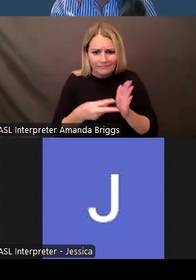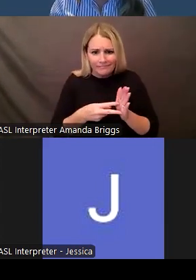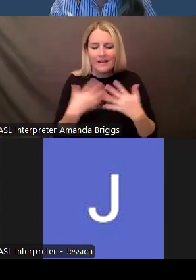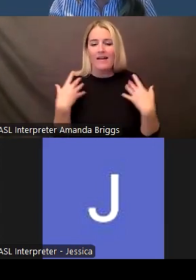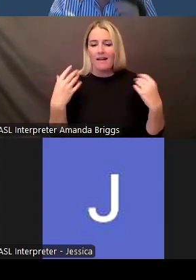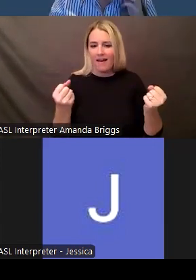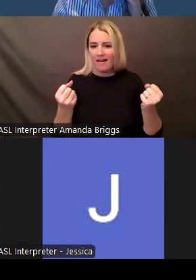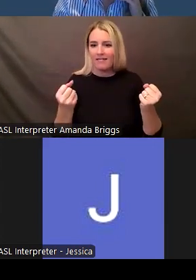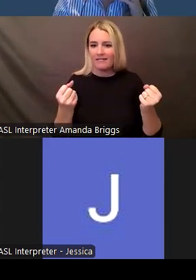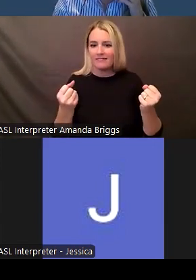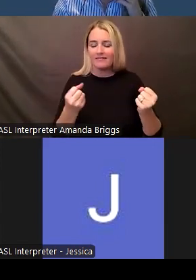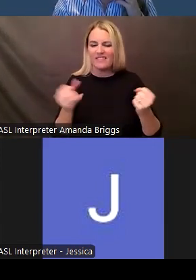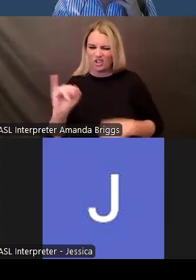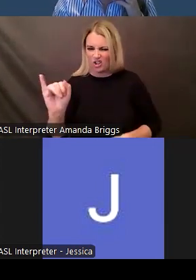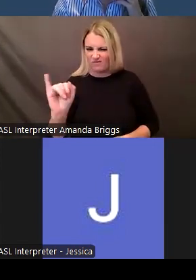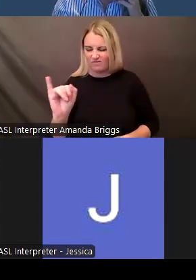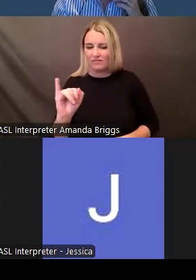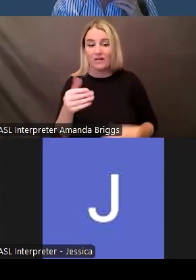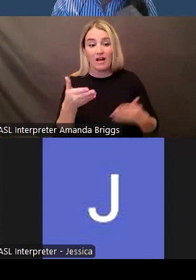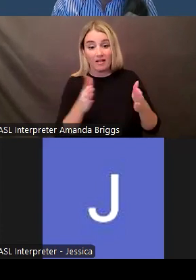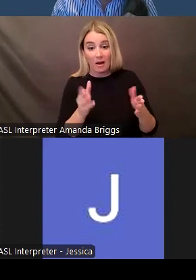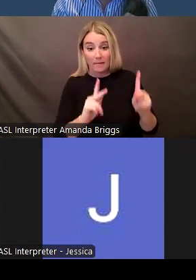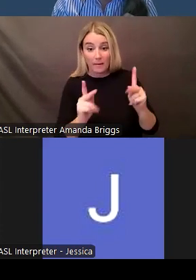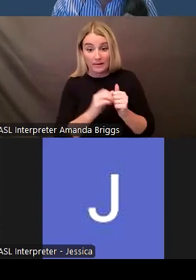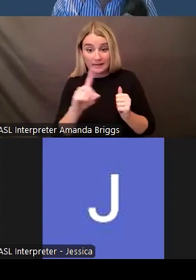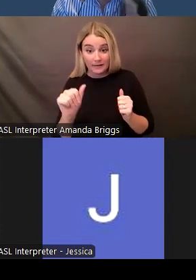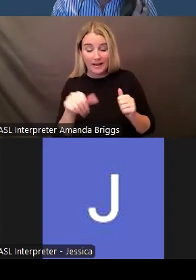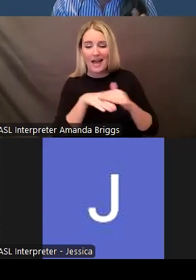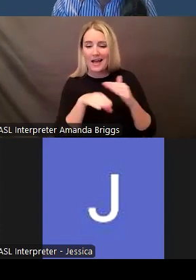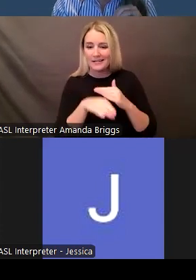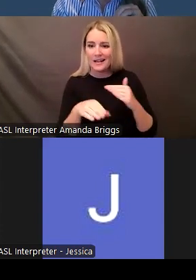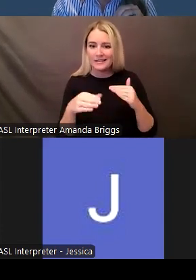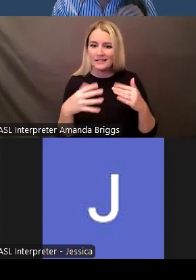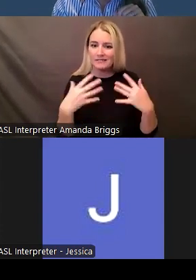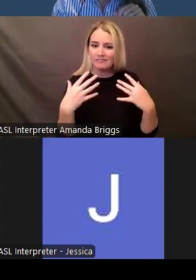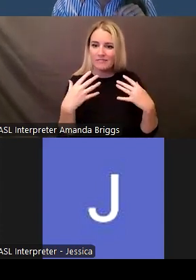that allows individuals with disabilities to access health care and home